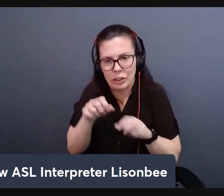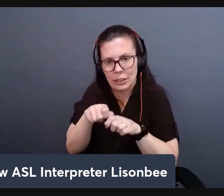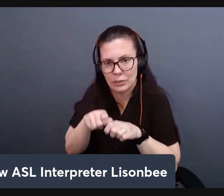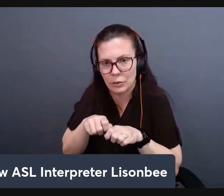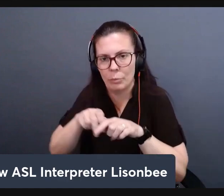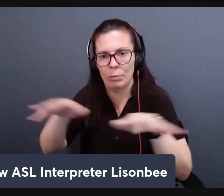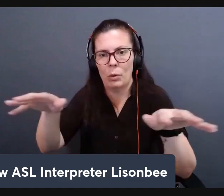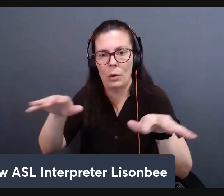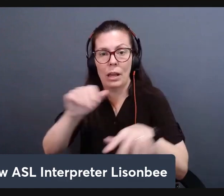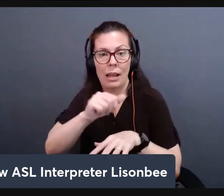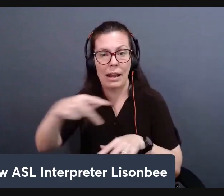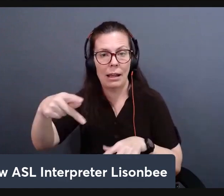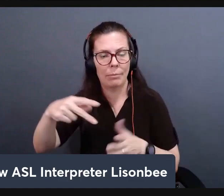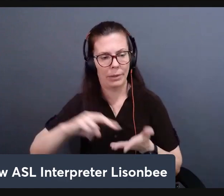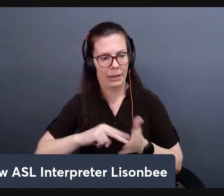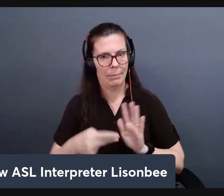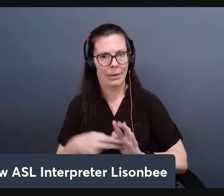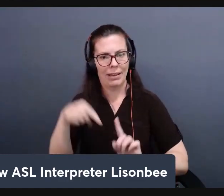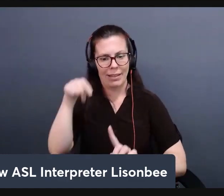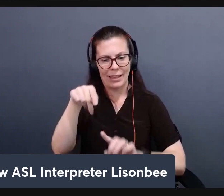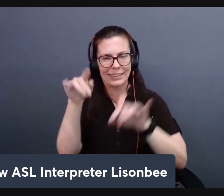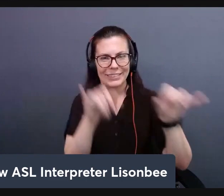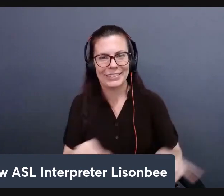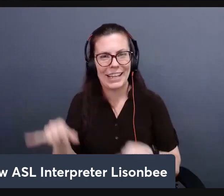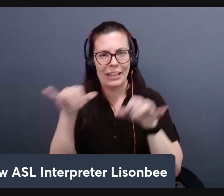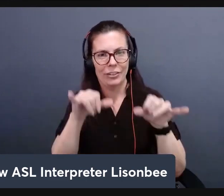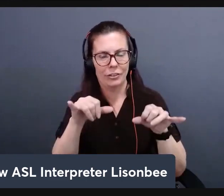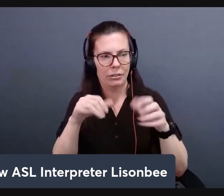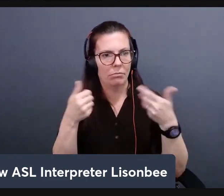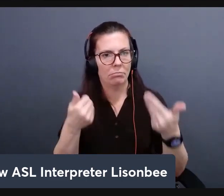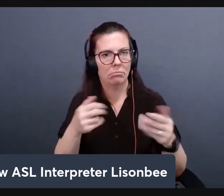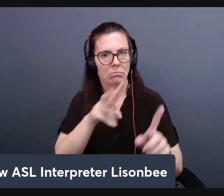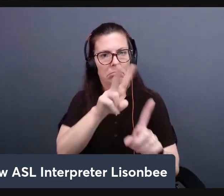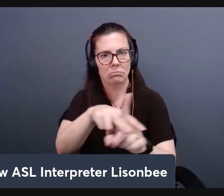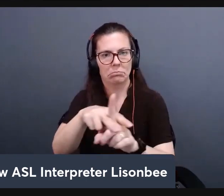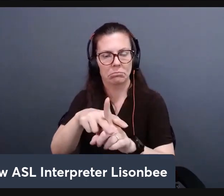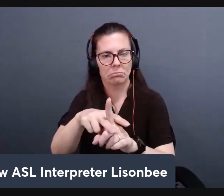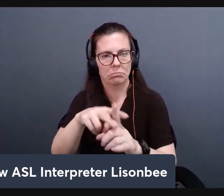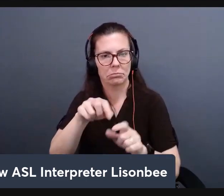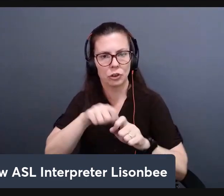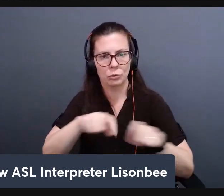that means that I can use that same standard everywhere that I go to look to deploy code.